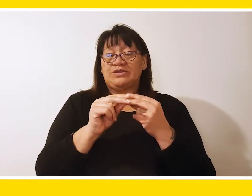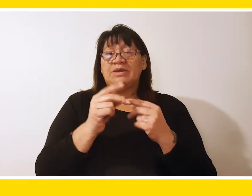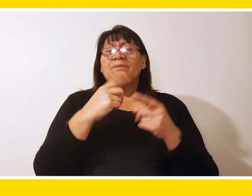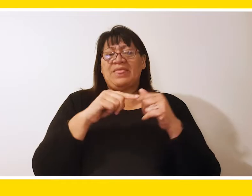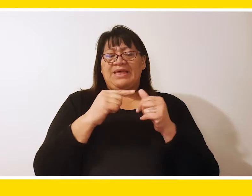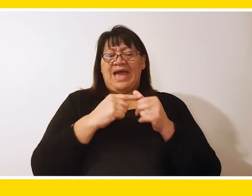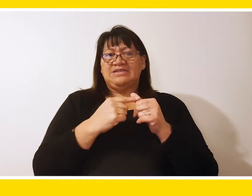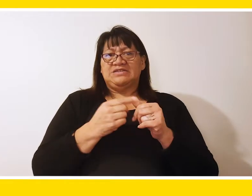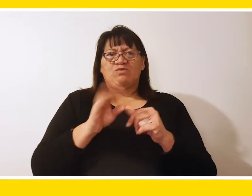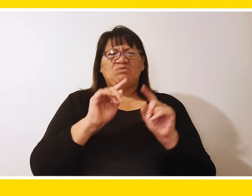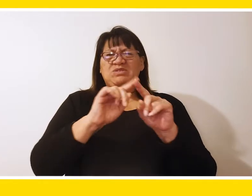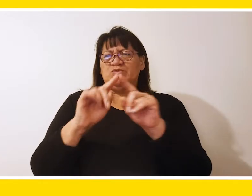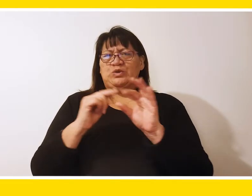and answers to the questions.